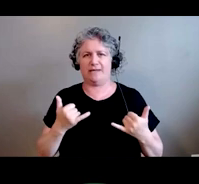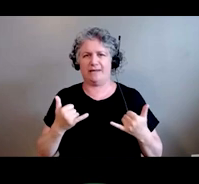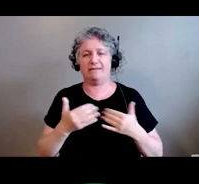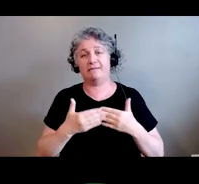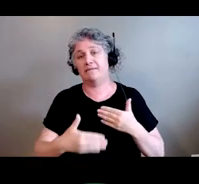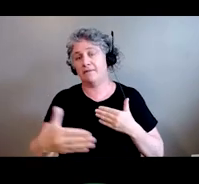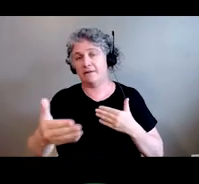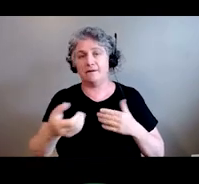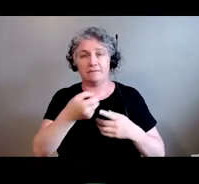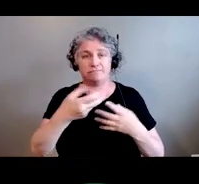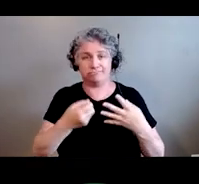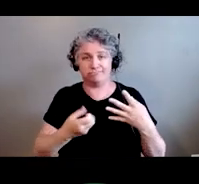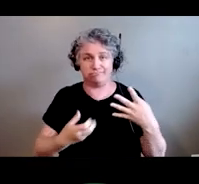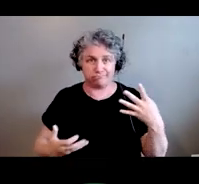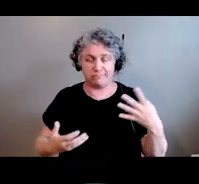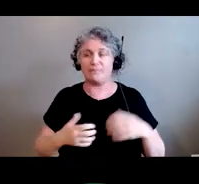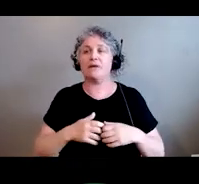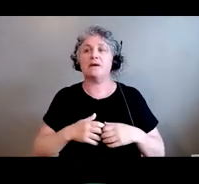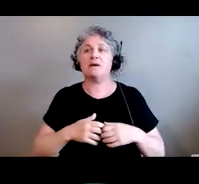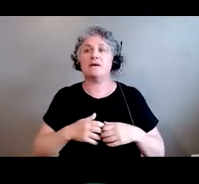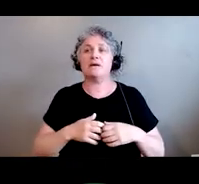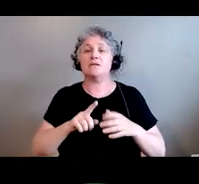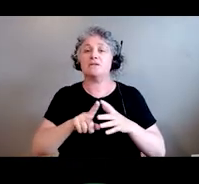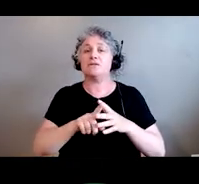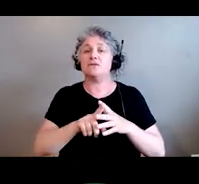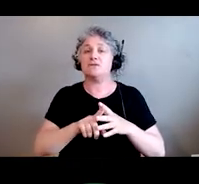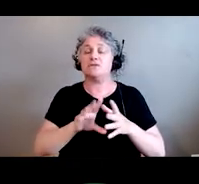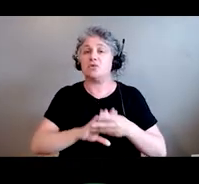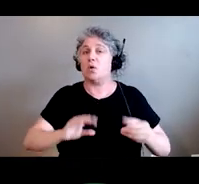We're gonna talk a little bit about how we developed a collaborative approach on the